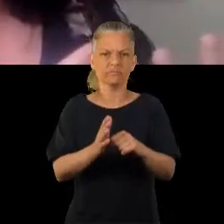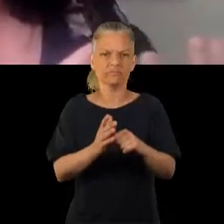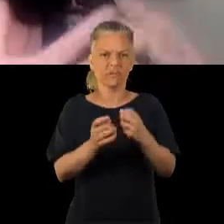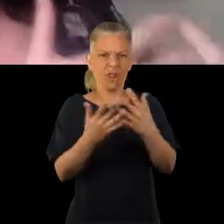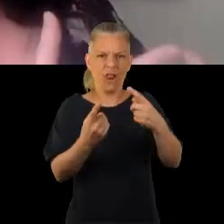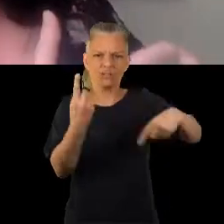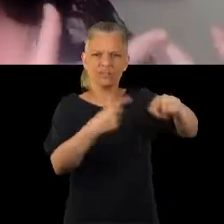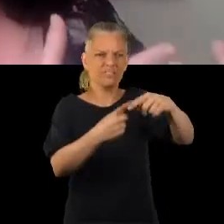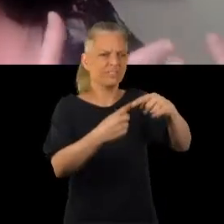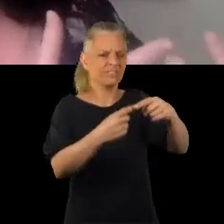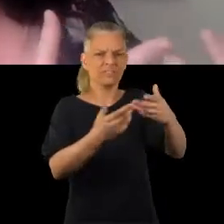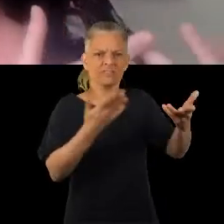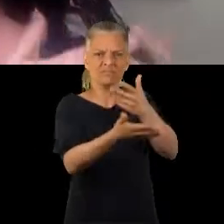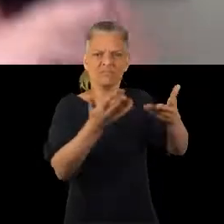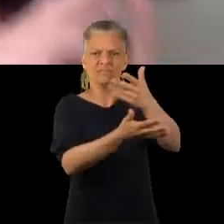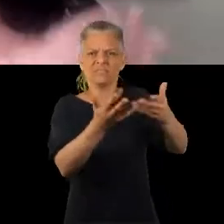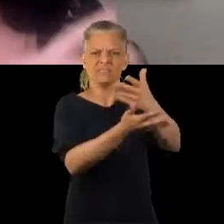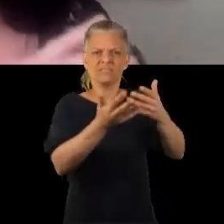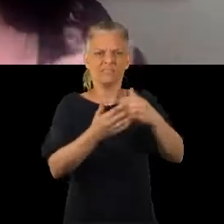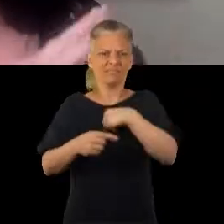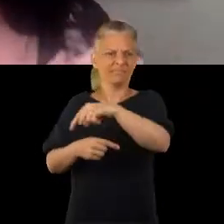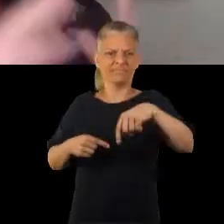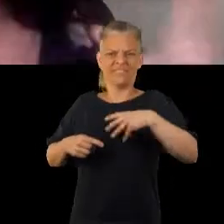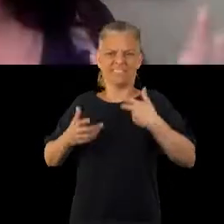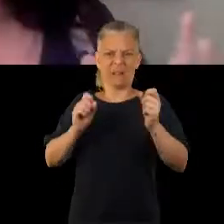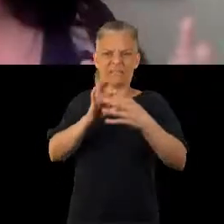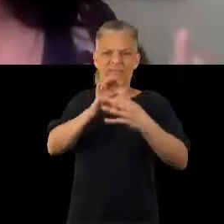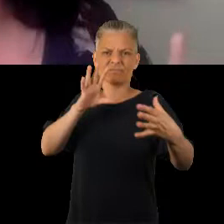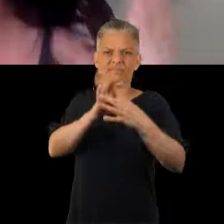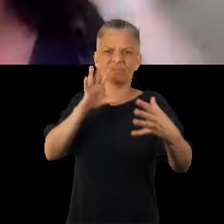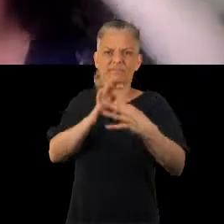the service to help other patients. And they’re not aware of all of the knowledge in survivor